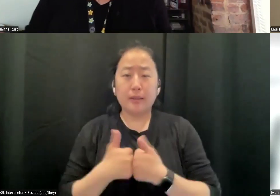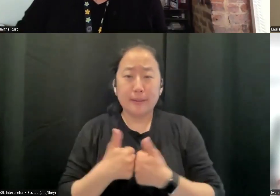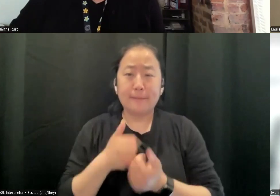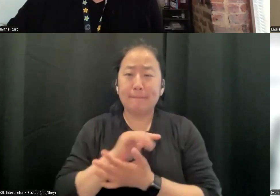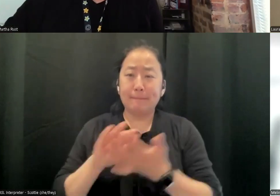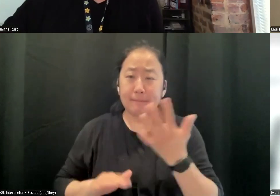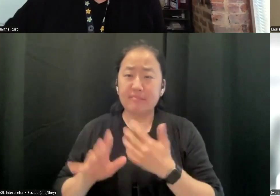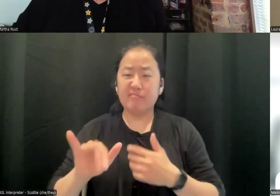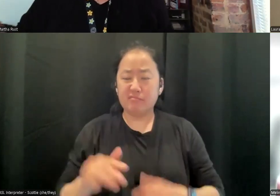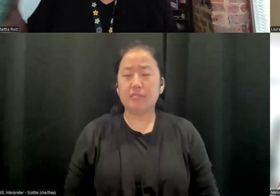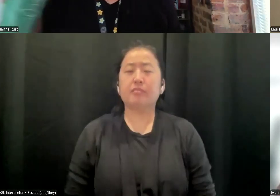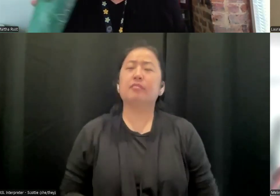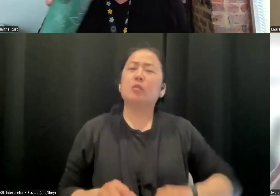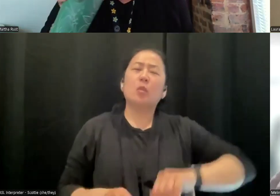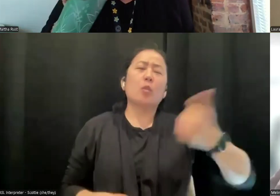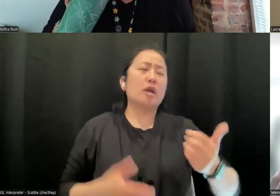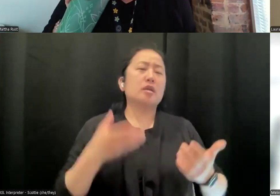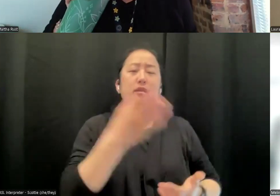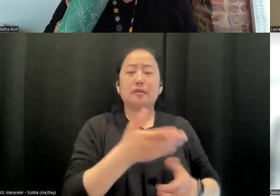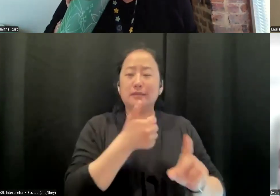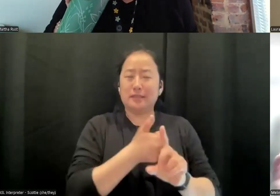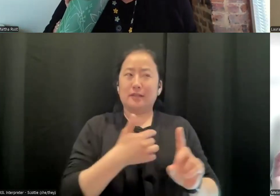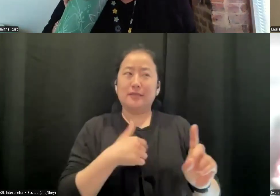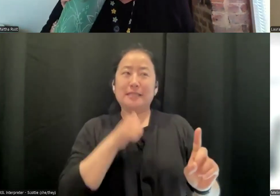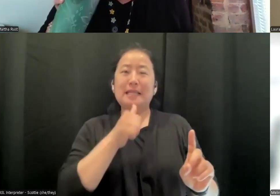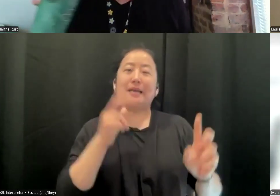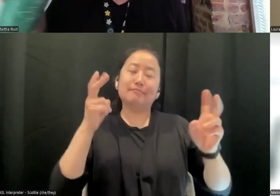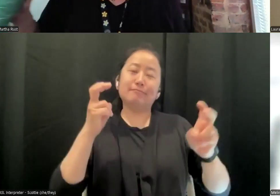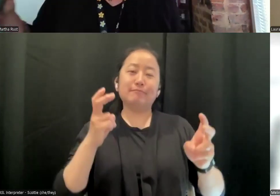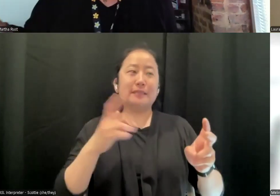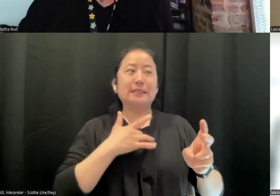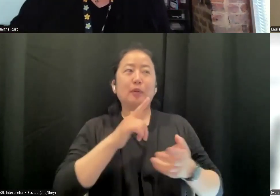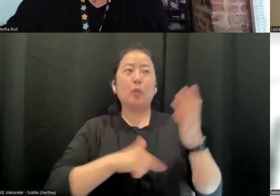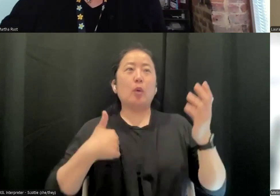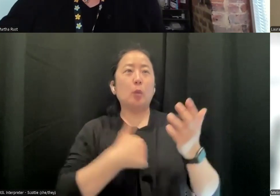What's out there that might not be considered a traditional fun item but can still help somebody,